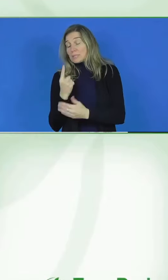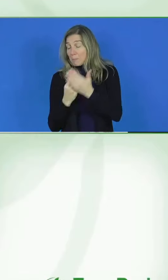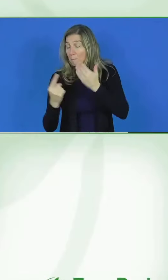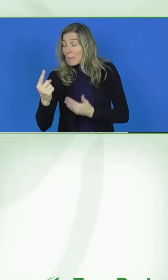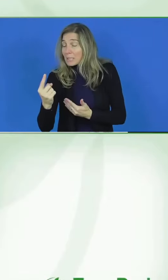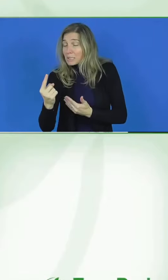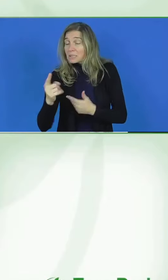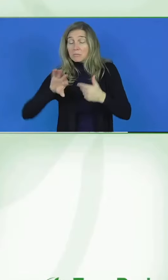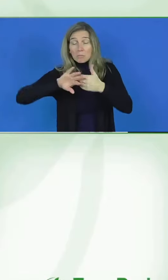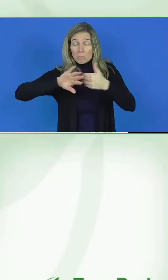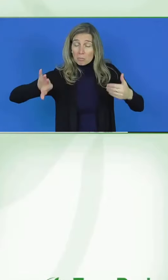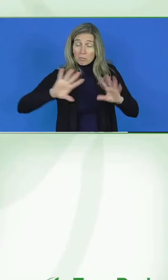He knew what we were doing.